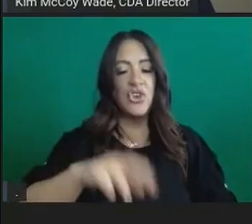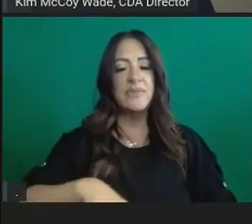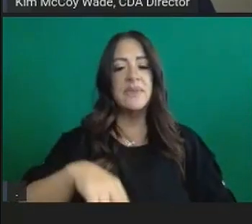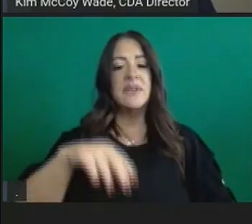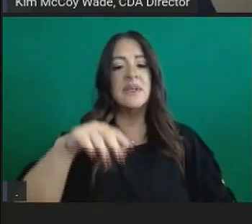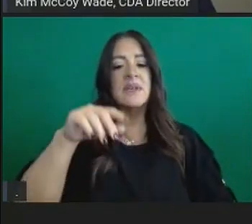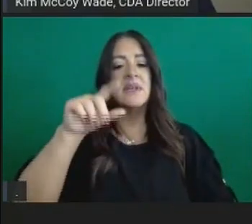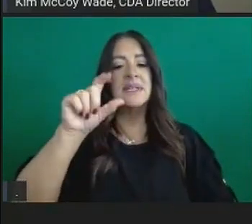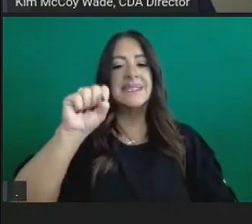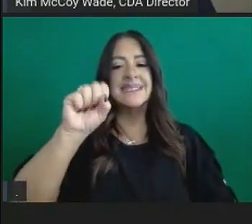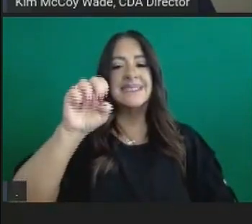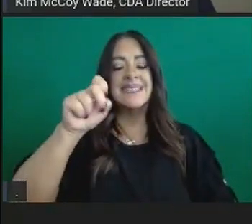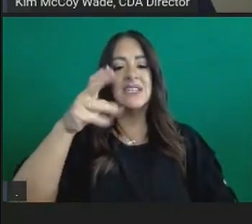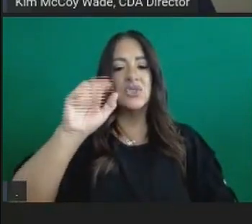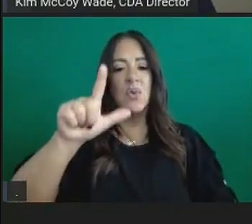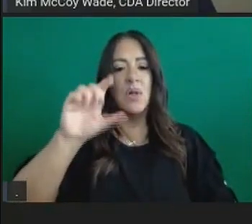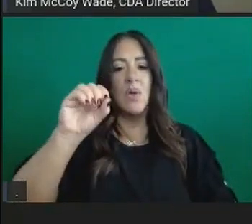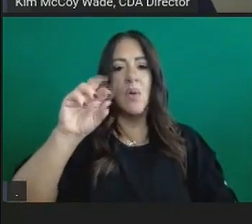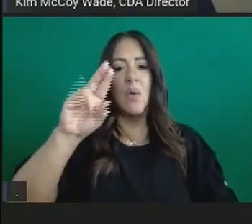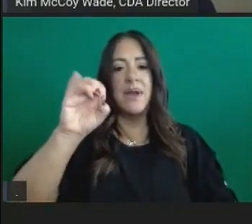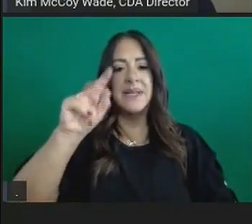THEY CANNOT BE BASED ON AGE,